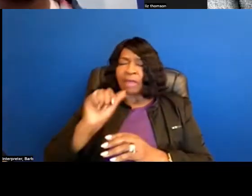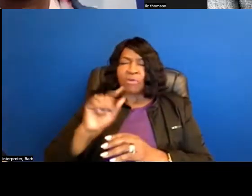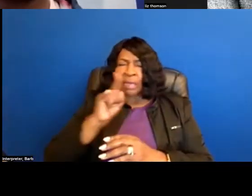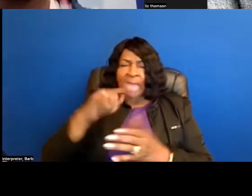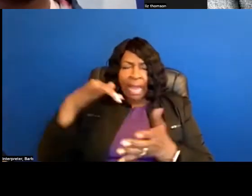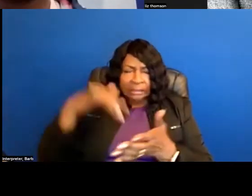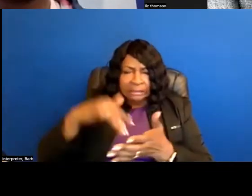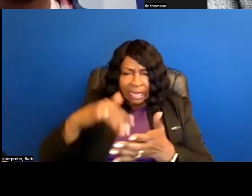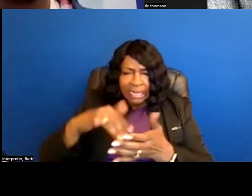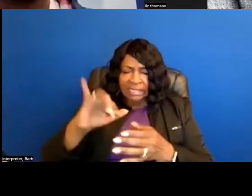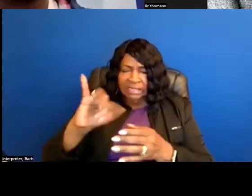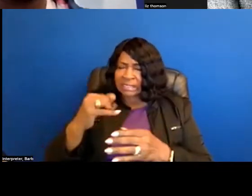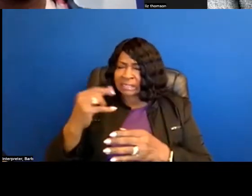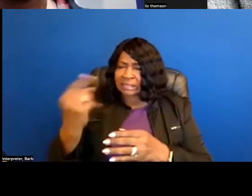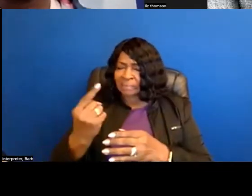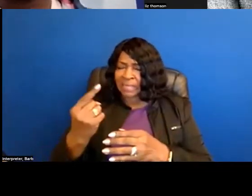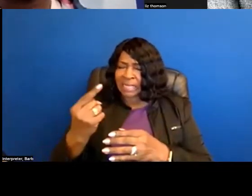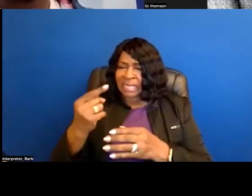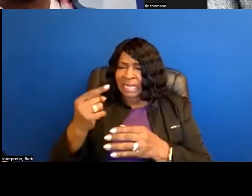maybe some ideas about a cultural center.